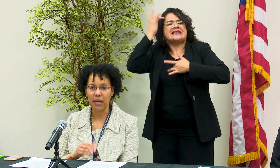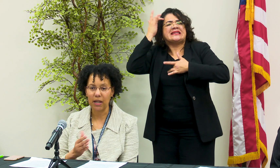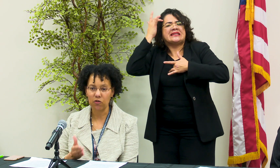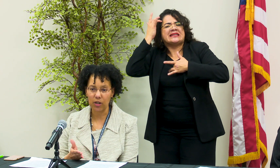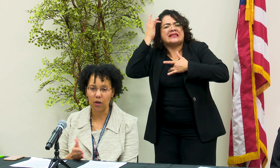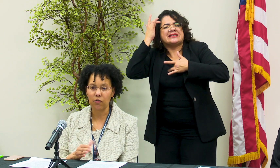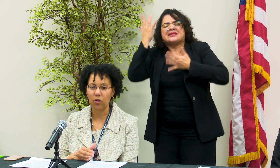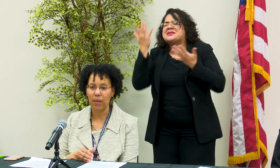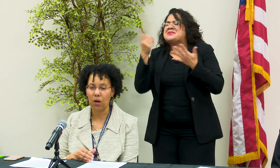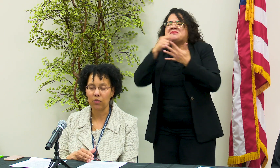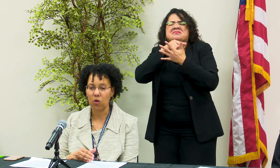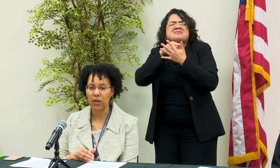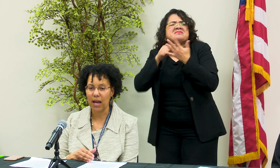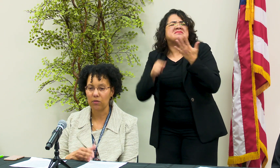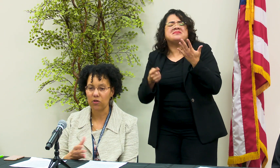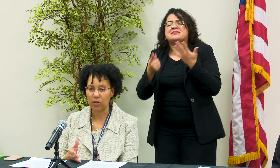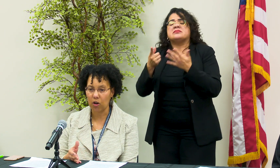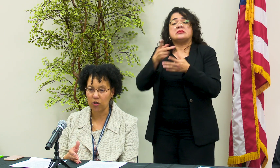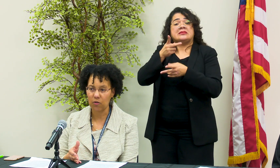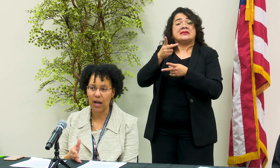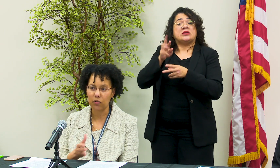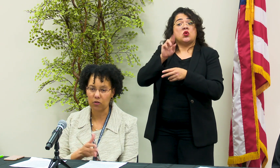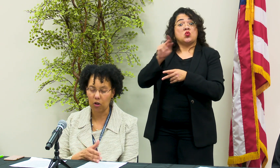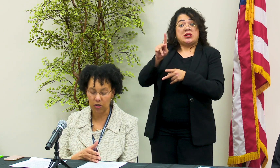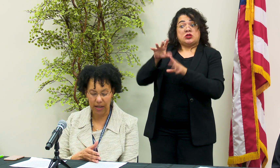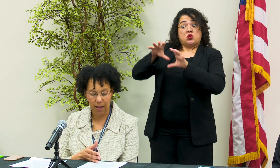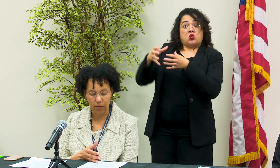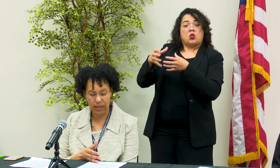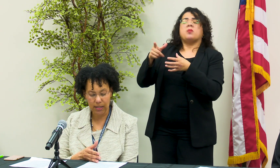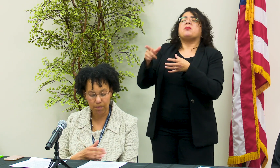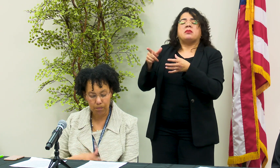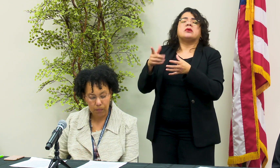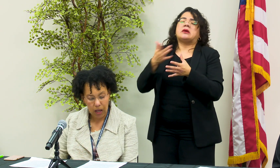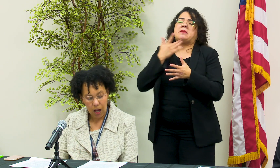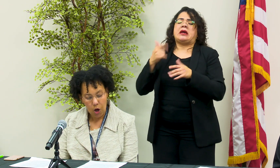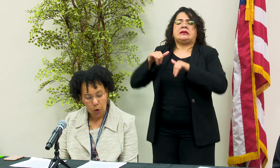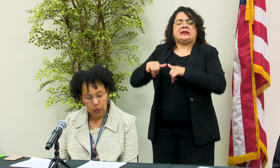be extra careful about going out into large crowds or large gatherings. We